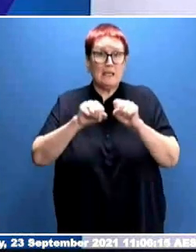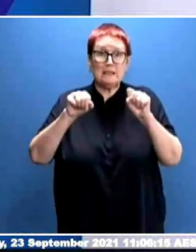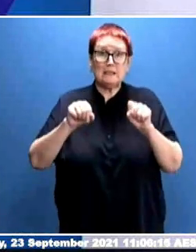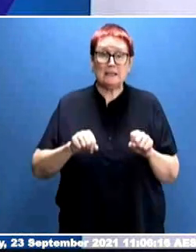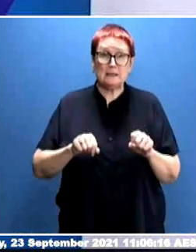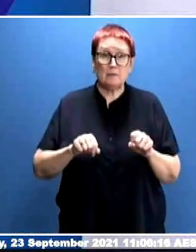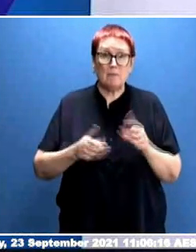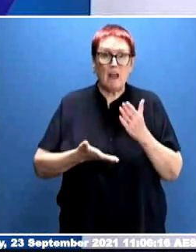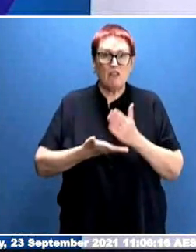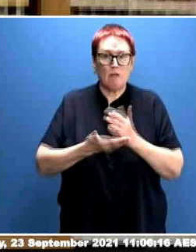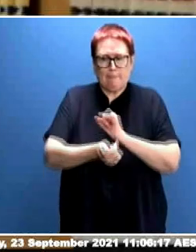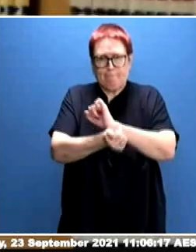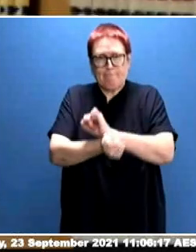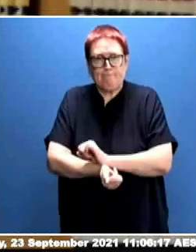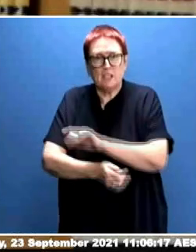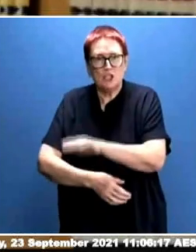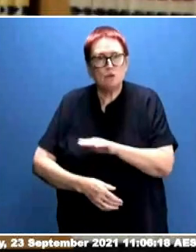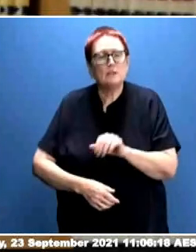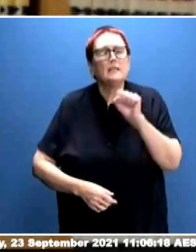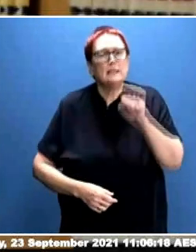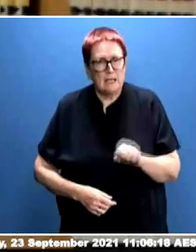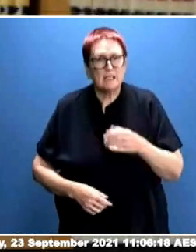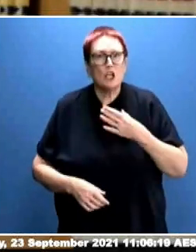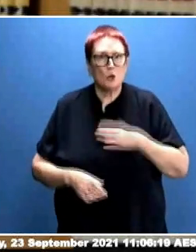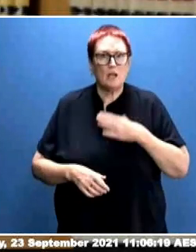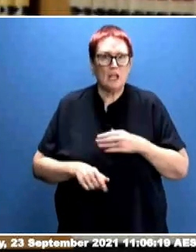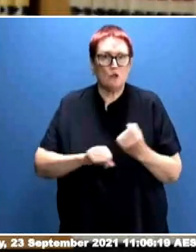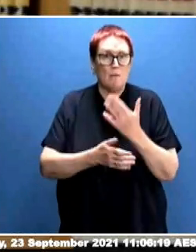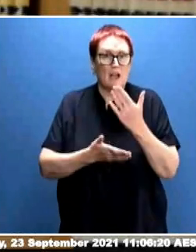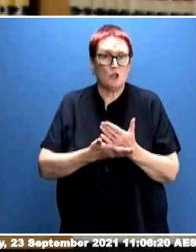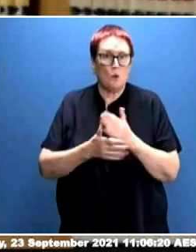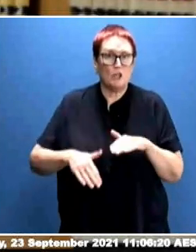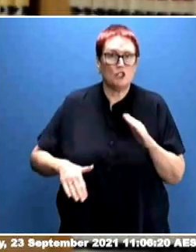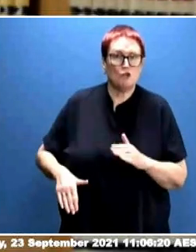needs to require a strong safeguard to protect children from getting stuck in a service and being in a locked environment